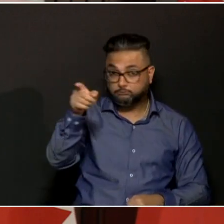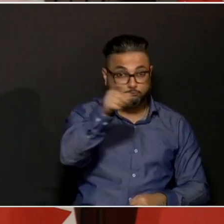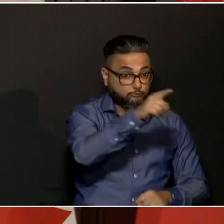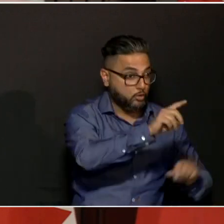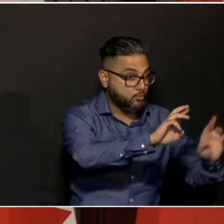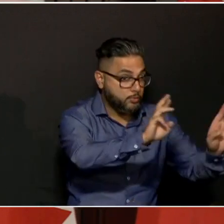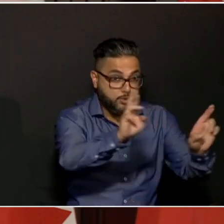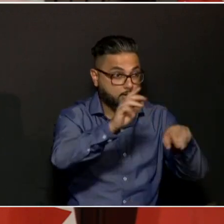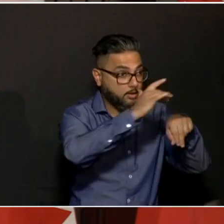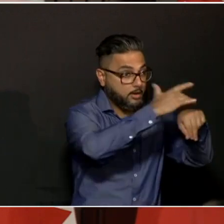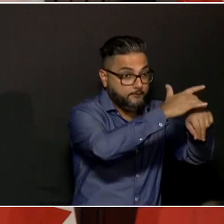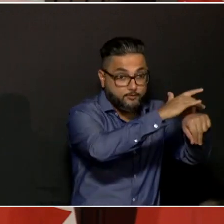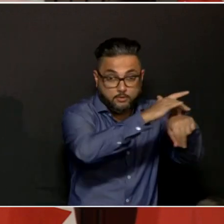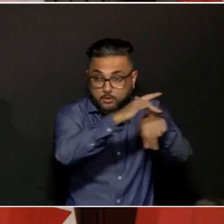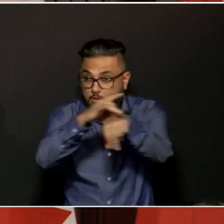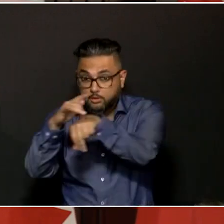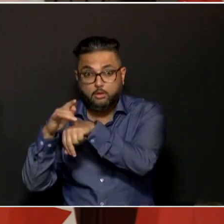alternate care capacity available for patients